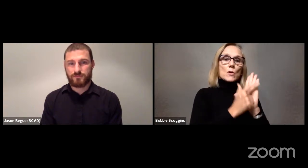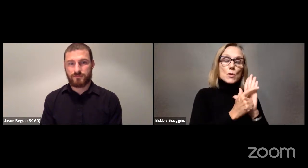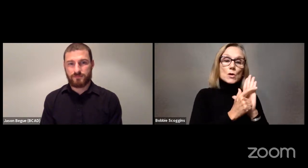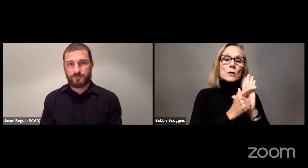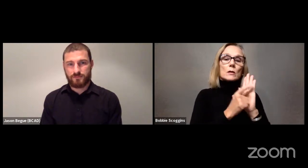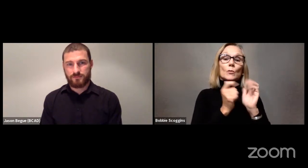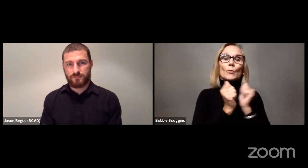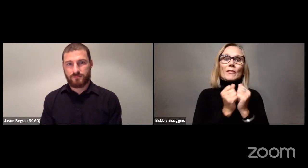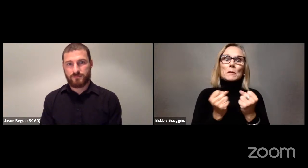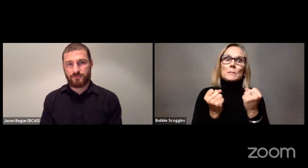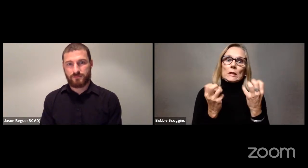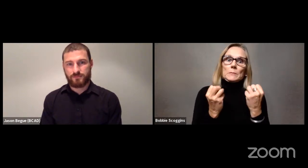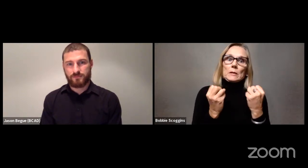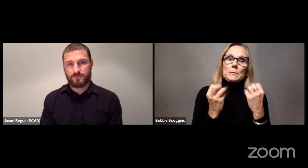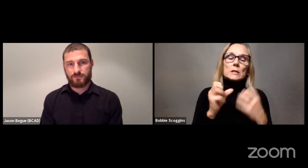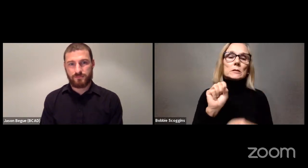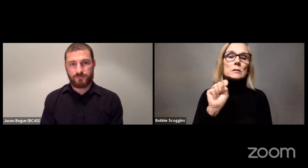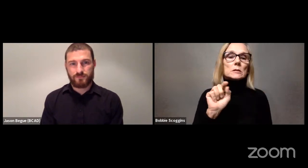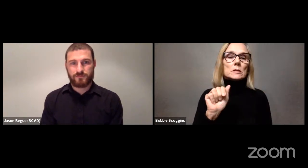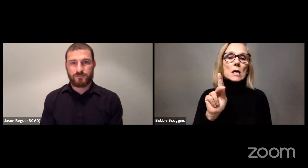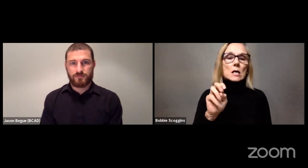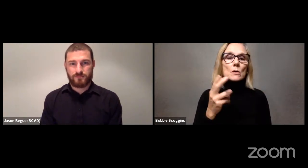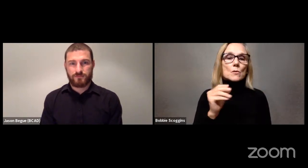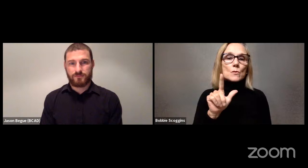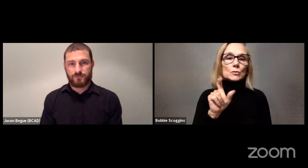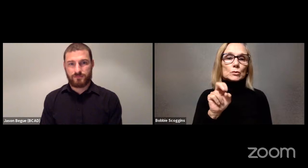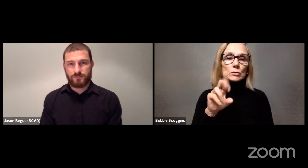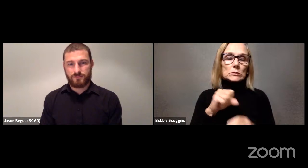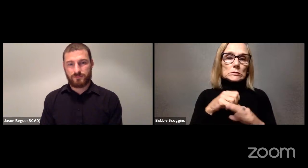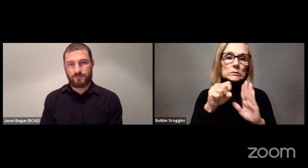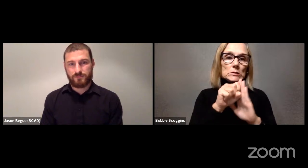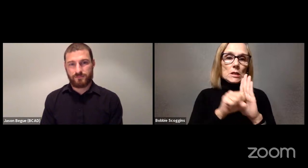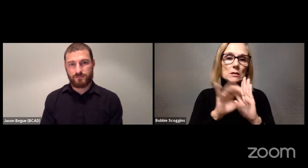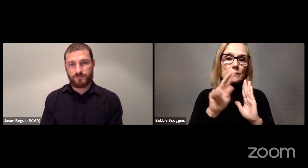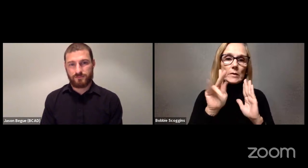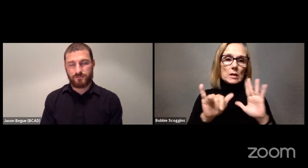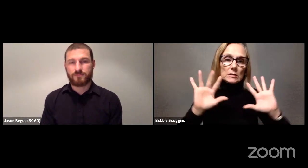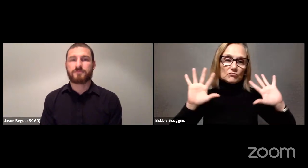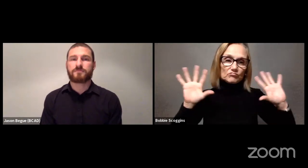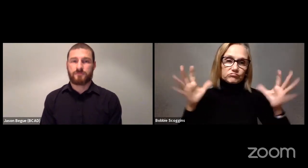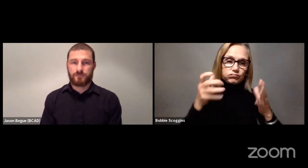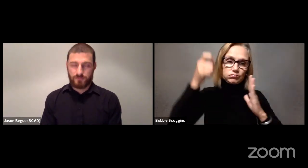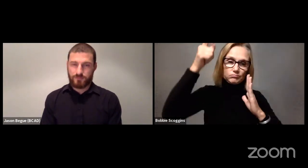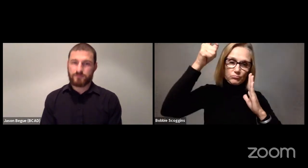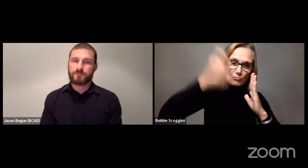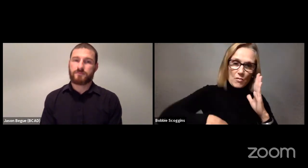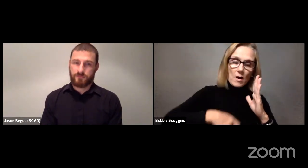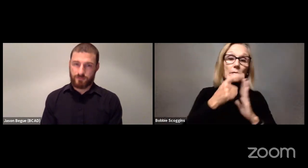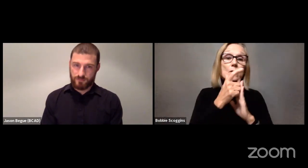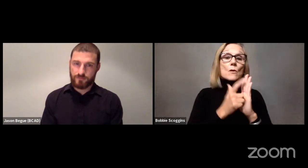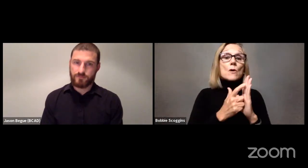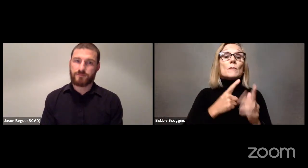and wrote the regulations and rules with many stakeholders throughout the state of Kentucky's